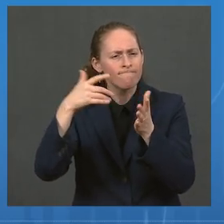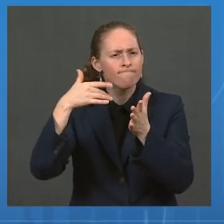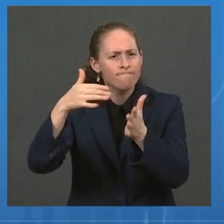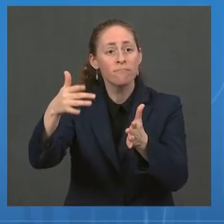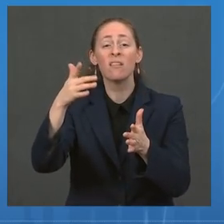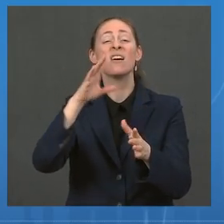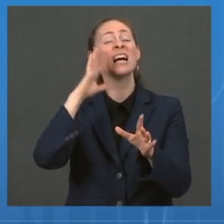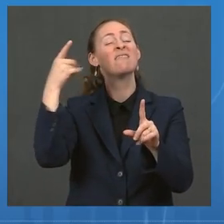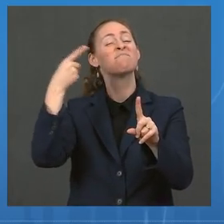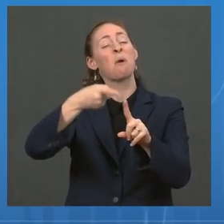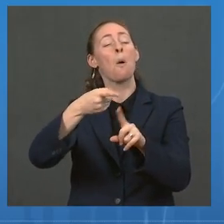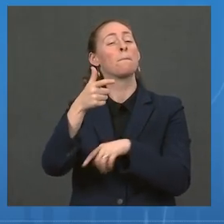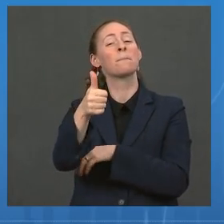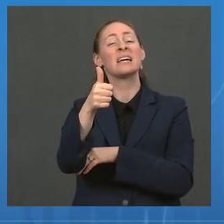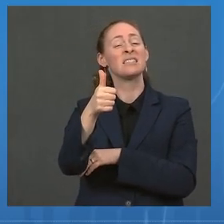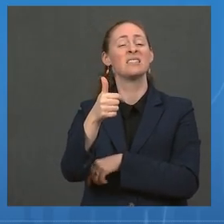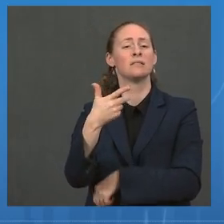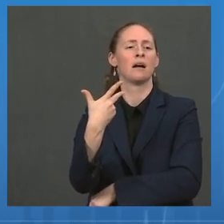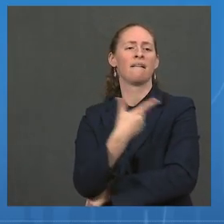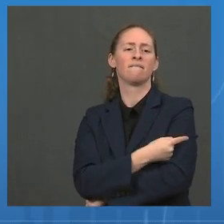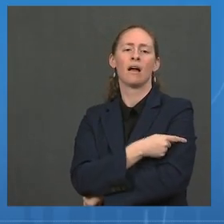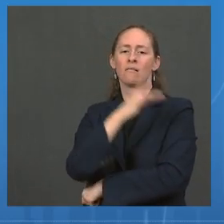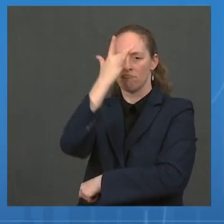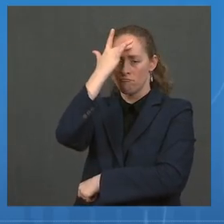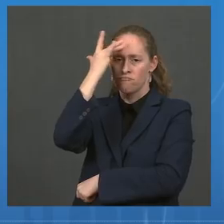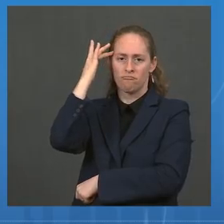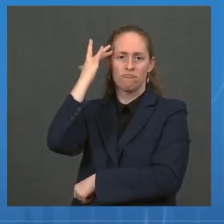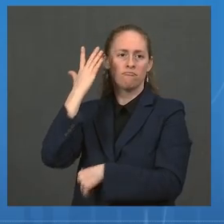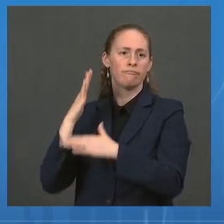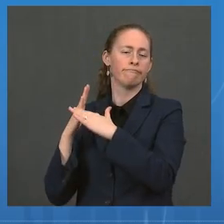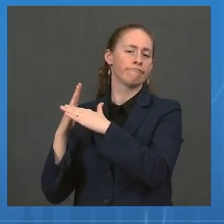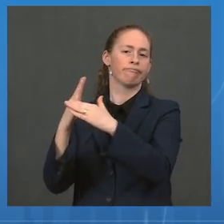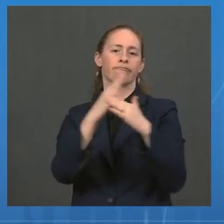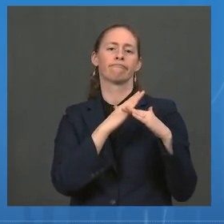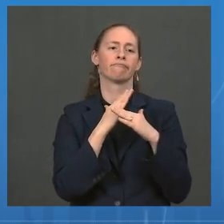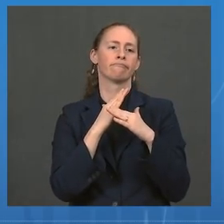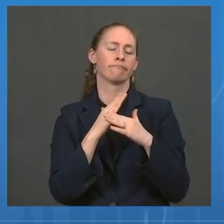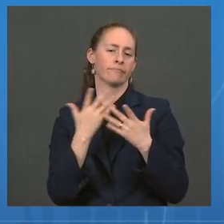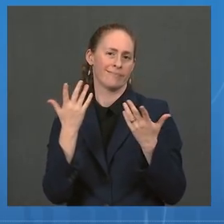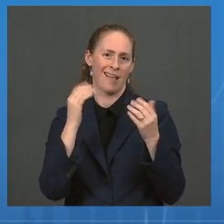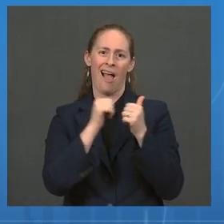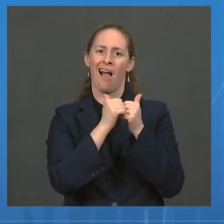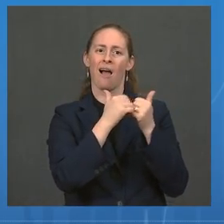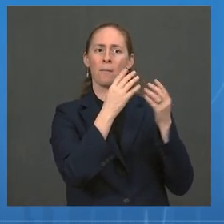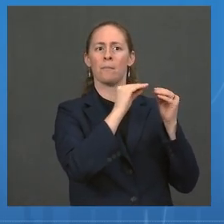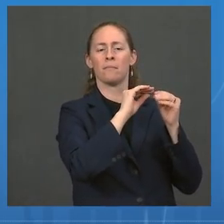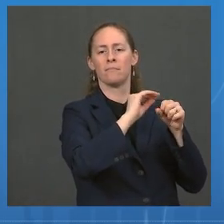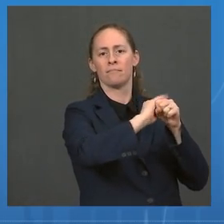They remain our best tools against COVID-19, because it is much, much better to prevent yourself